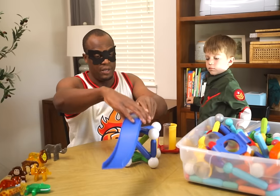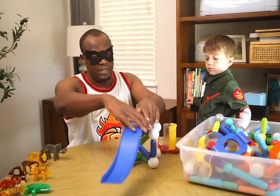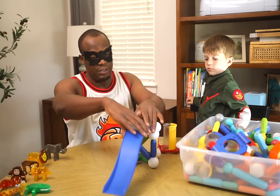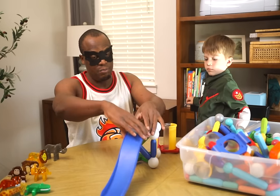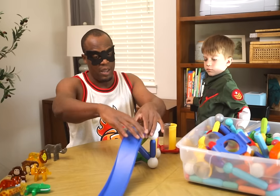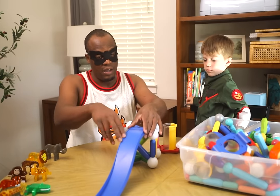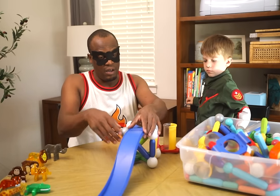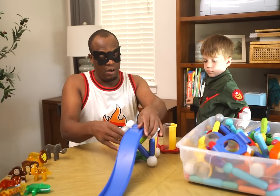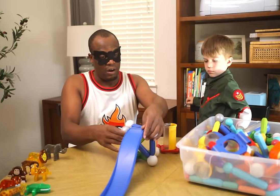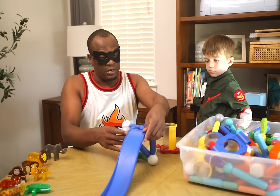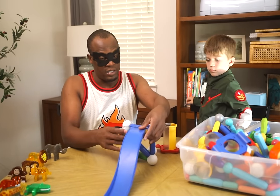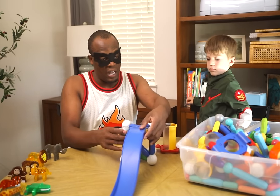need to make our slide.